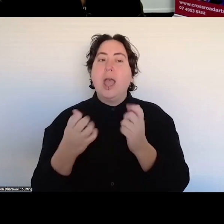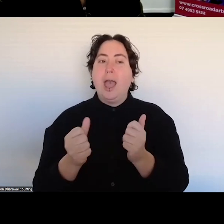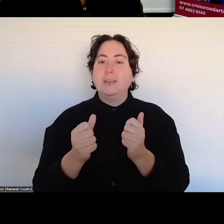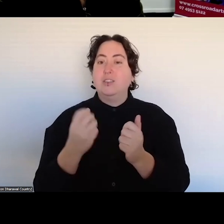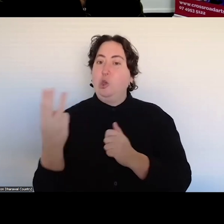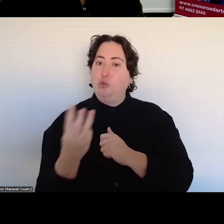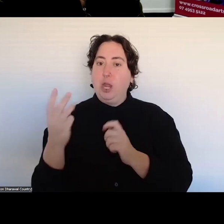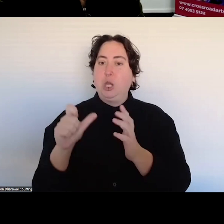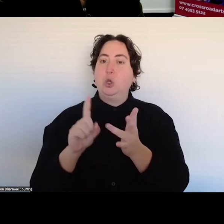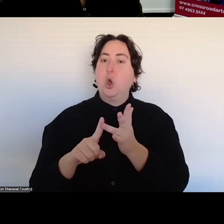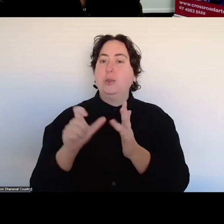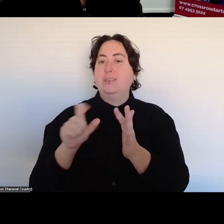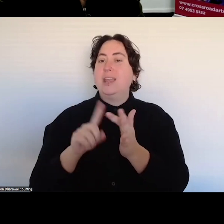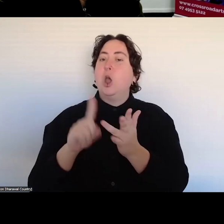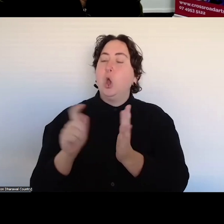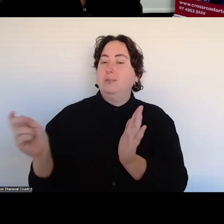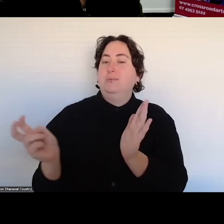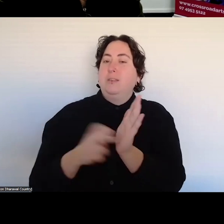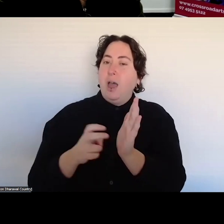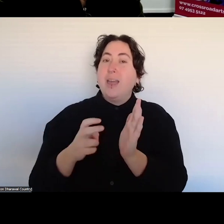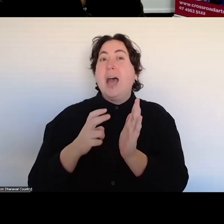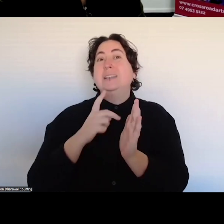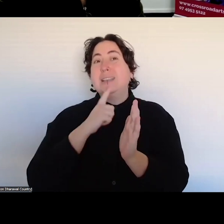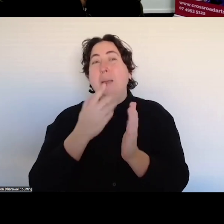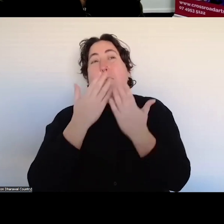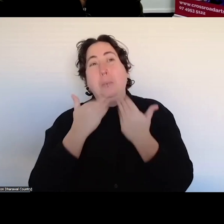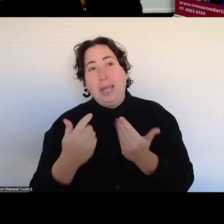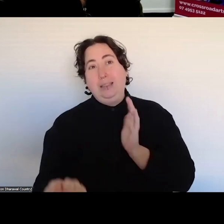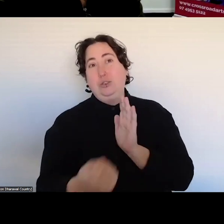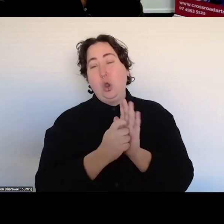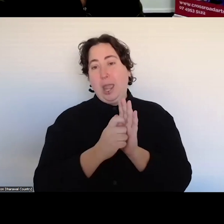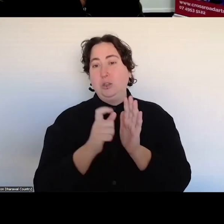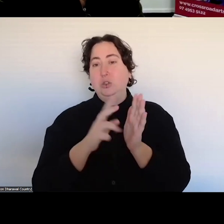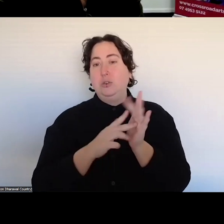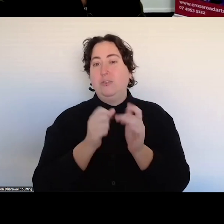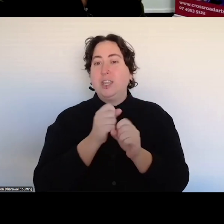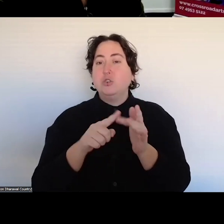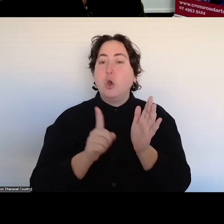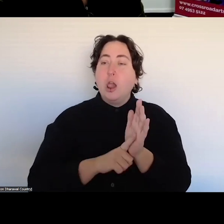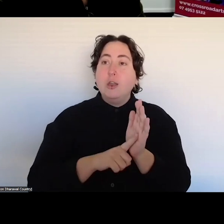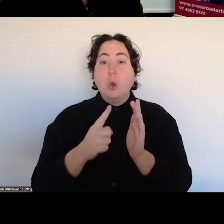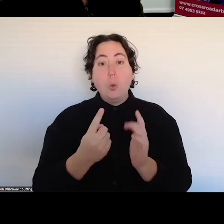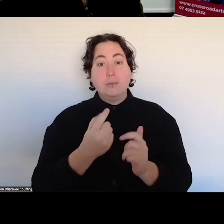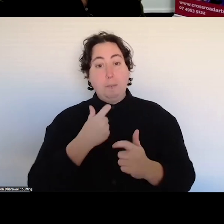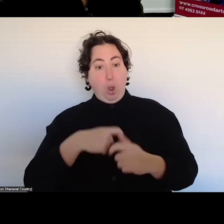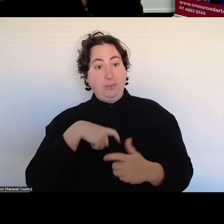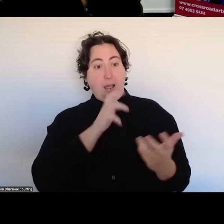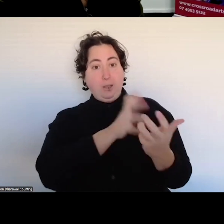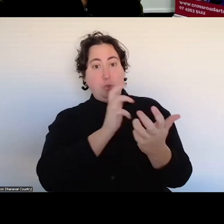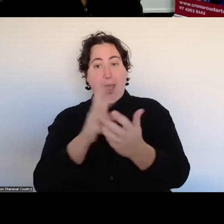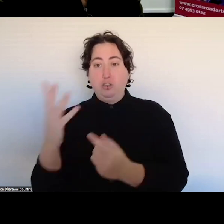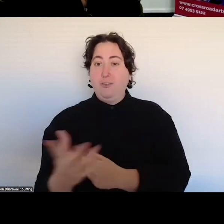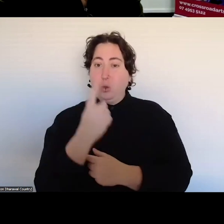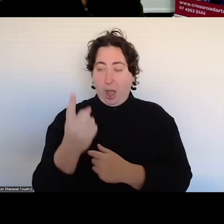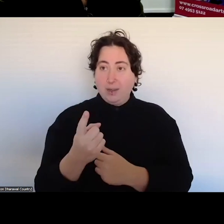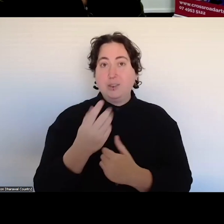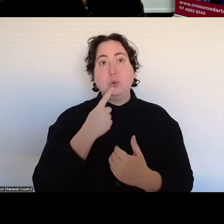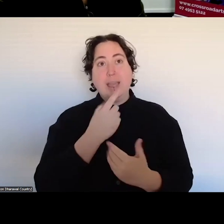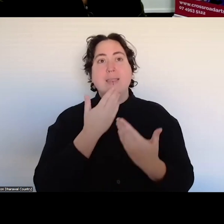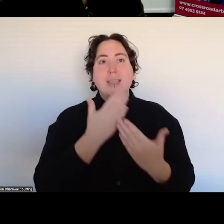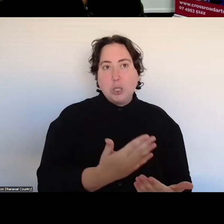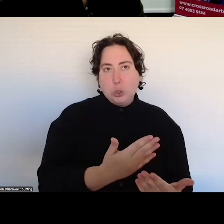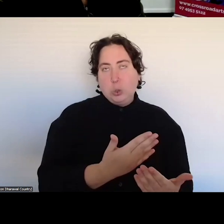with a call to donate to VIGIL. This is the multipronged approach,